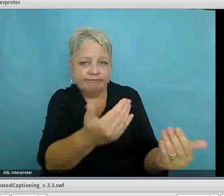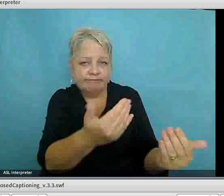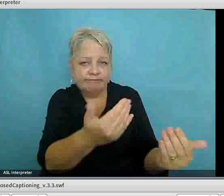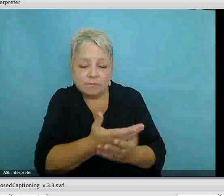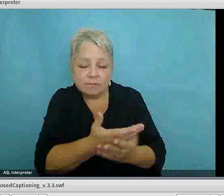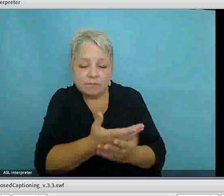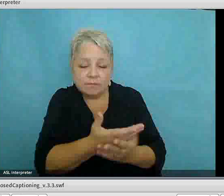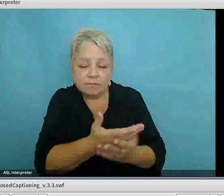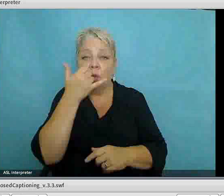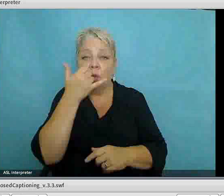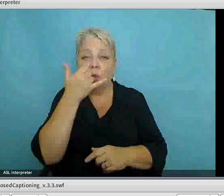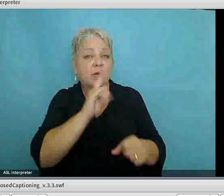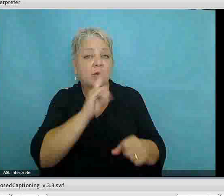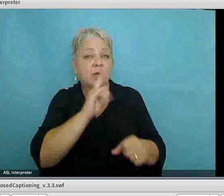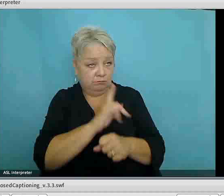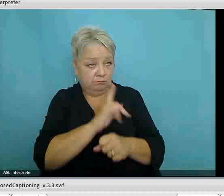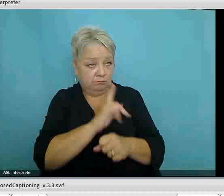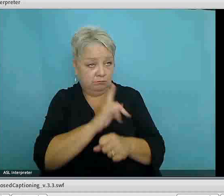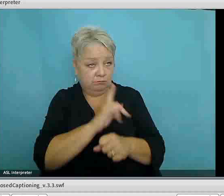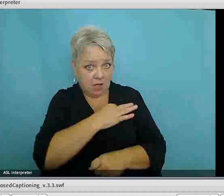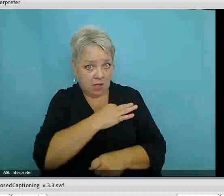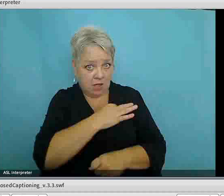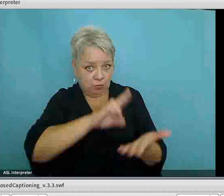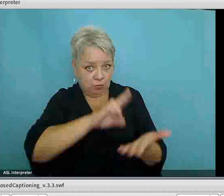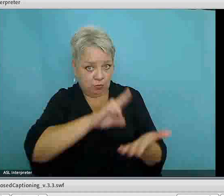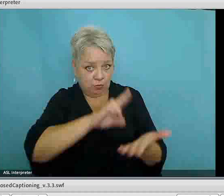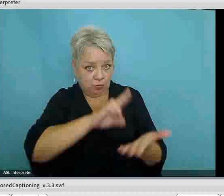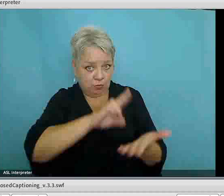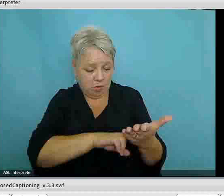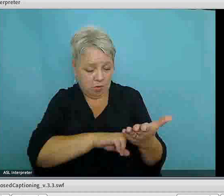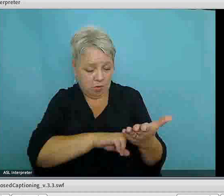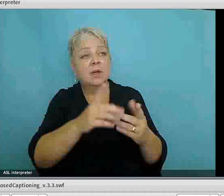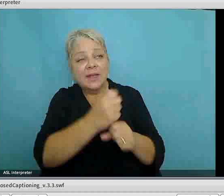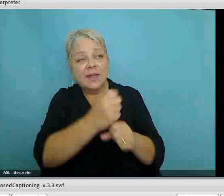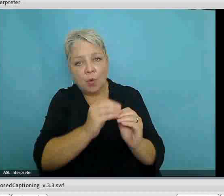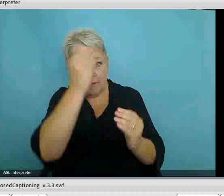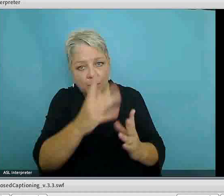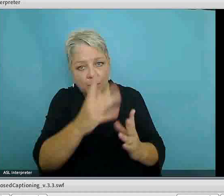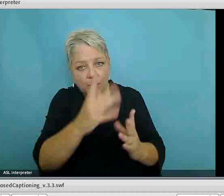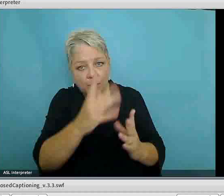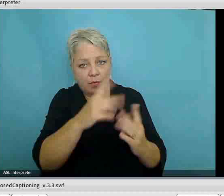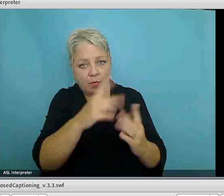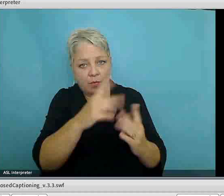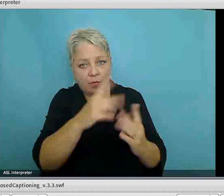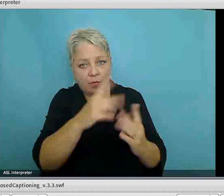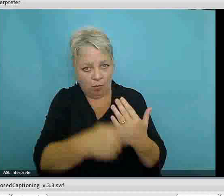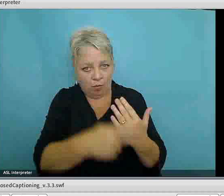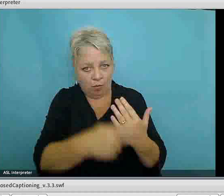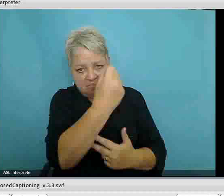programs, and enroll directly from -- if they're eligible to enroll.